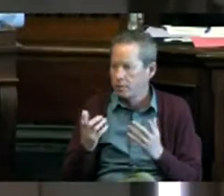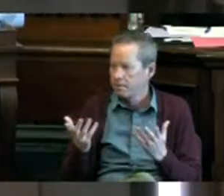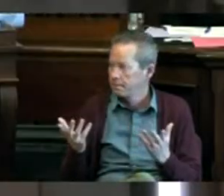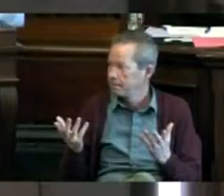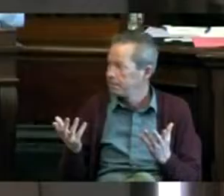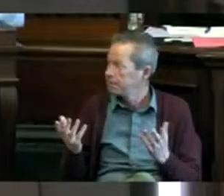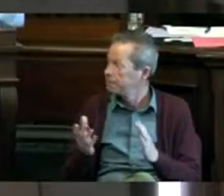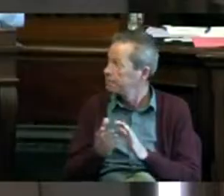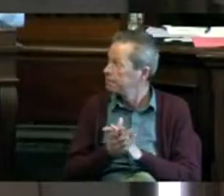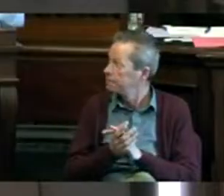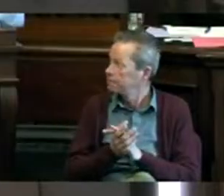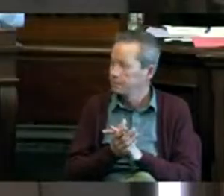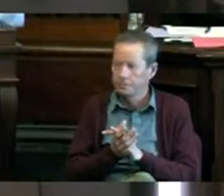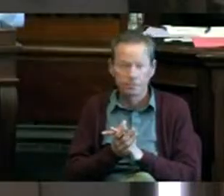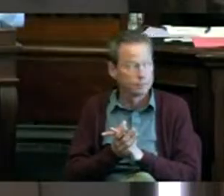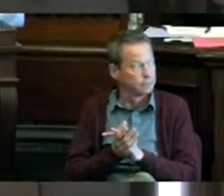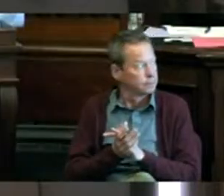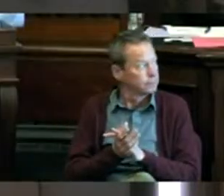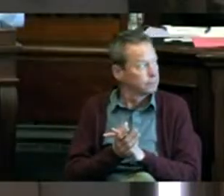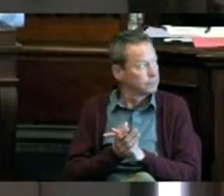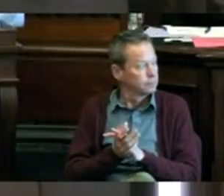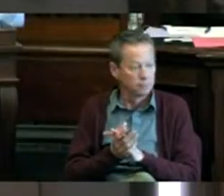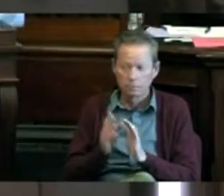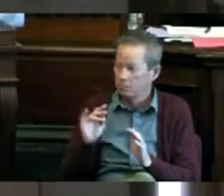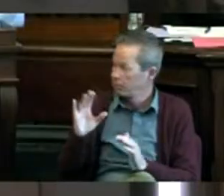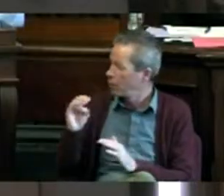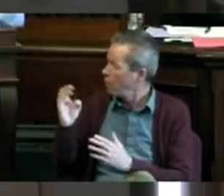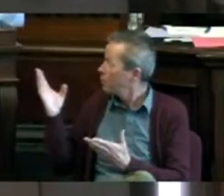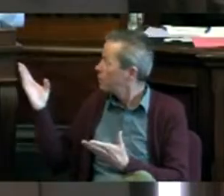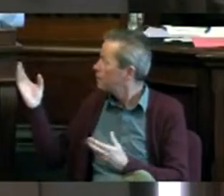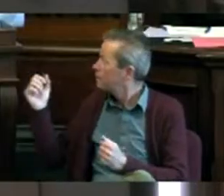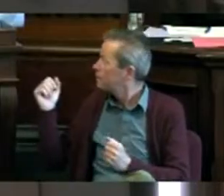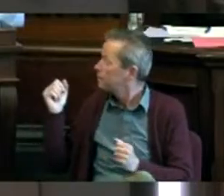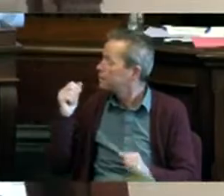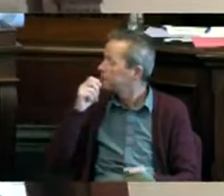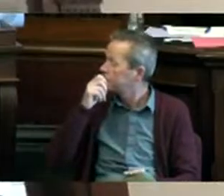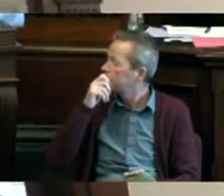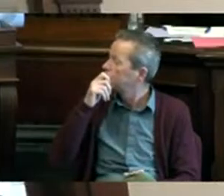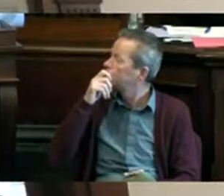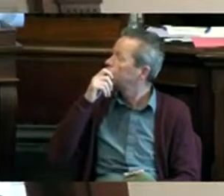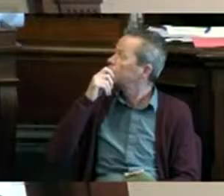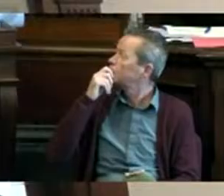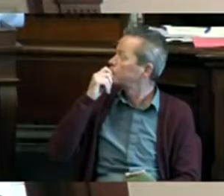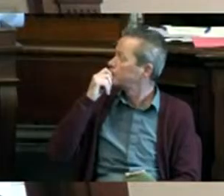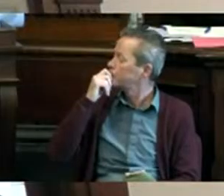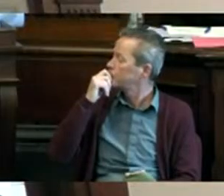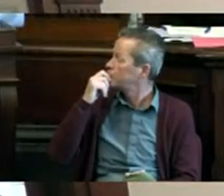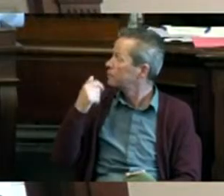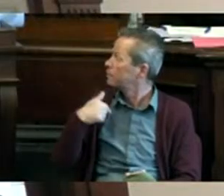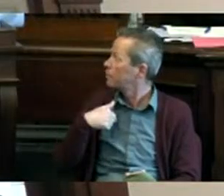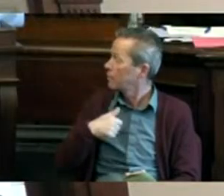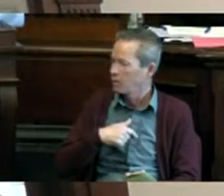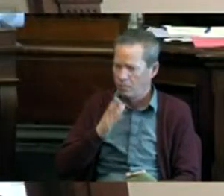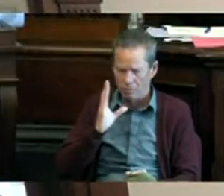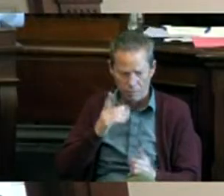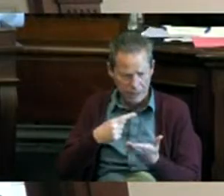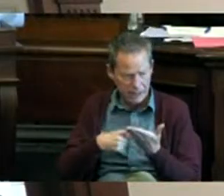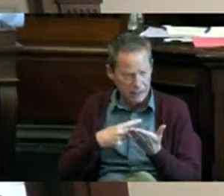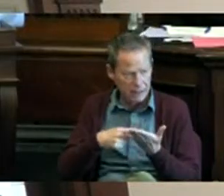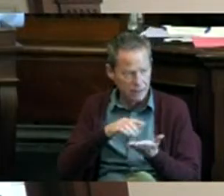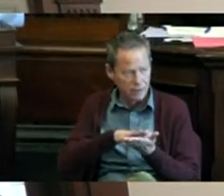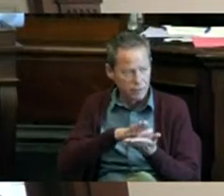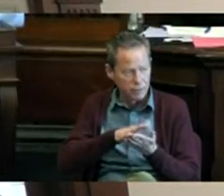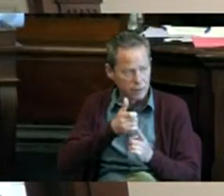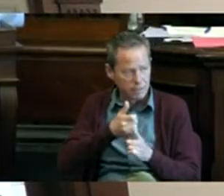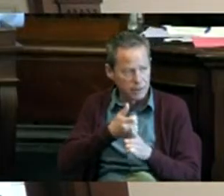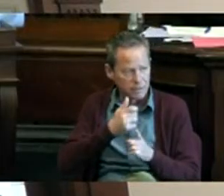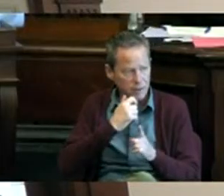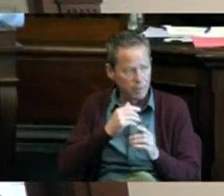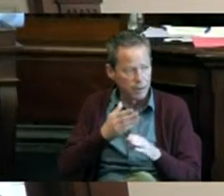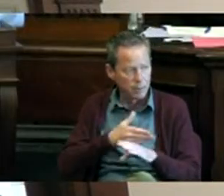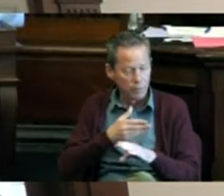Please. Thank you. Any further